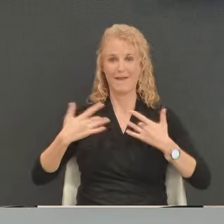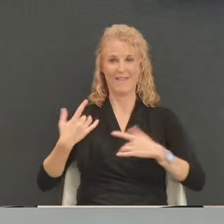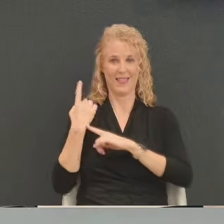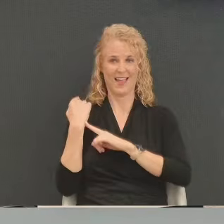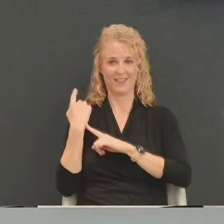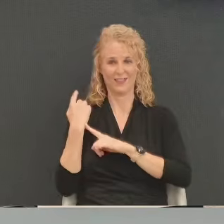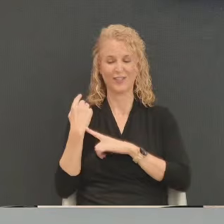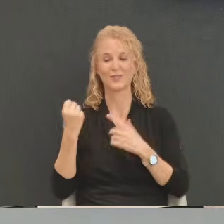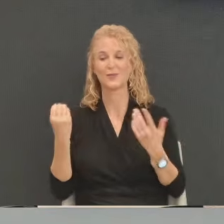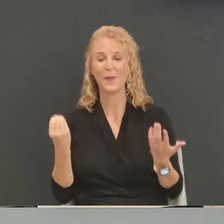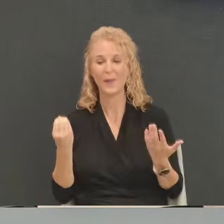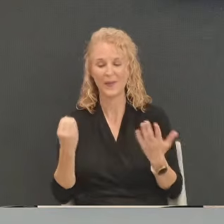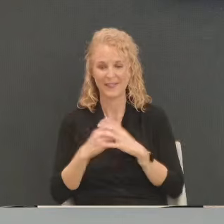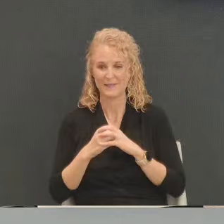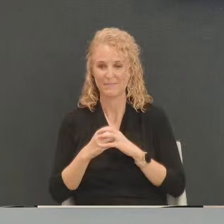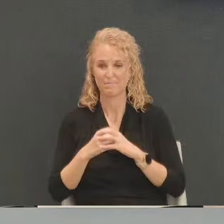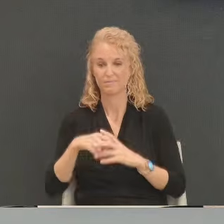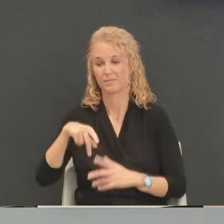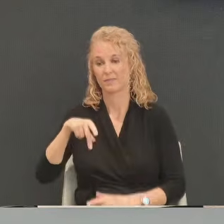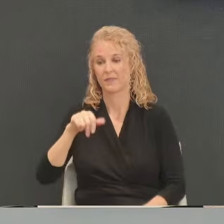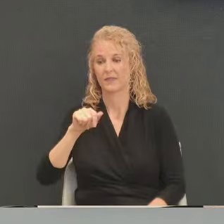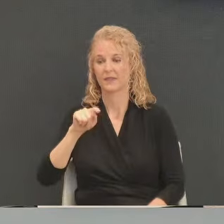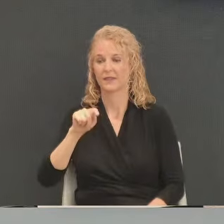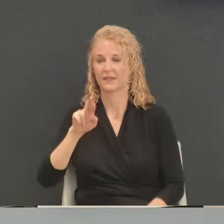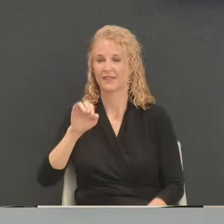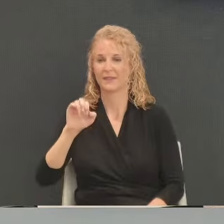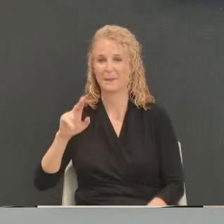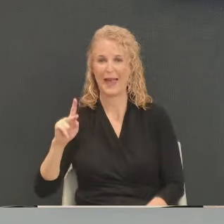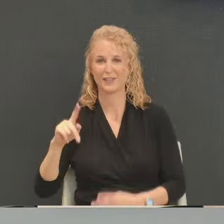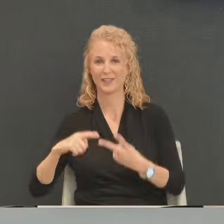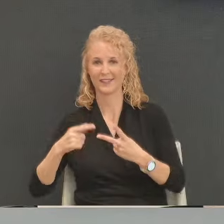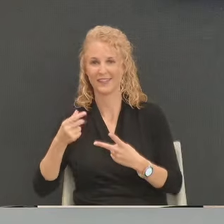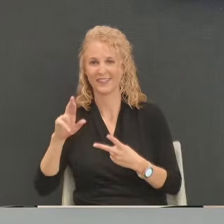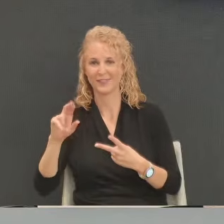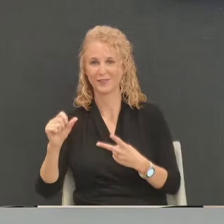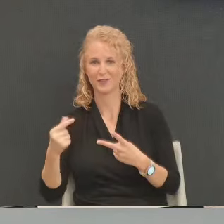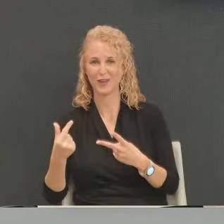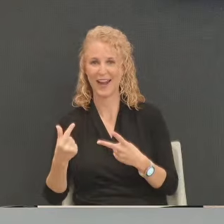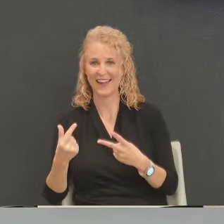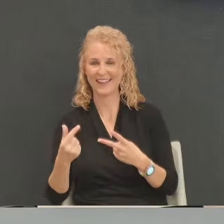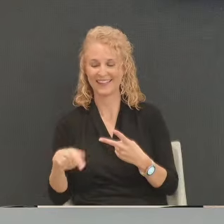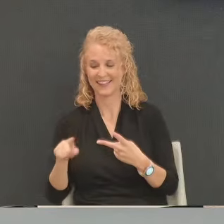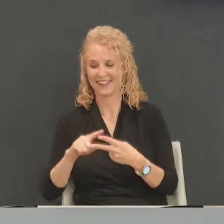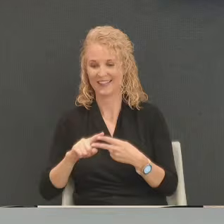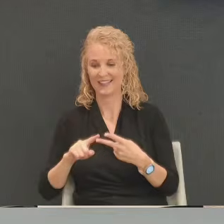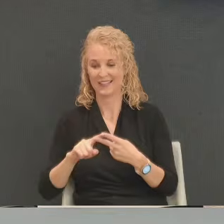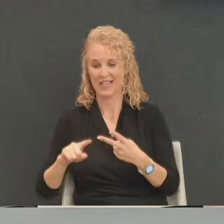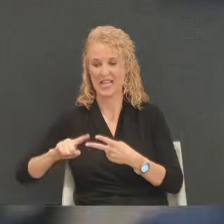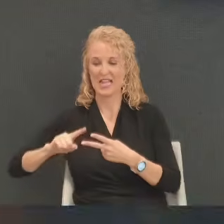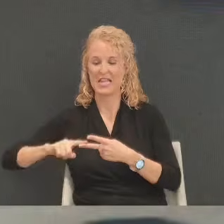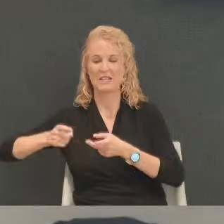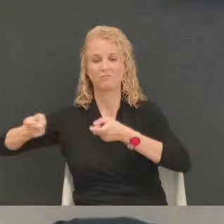So, Patrick Longo and Greg Forte. Uh, Greg Forte is over our small business Office of